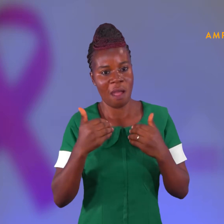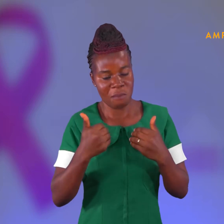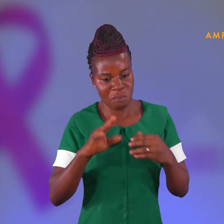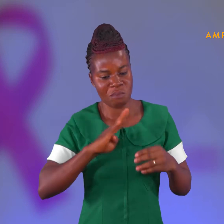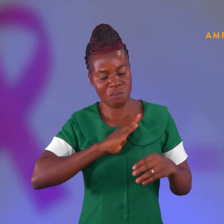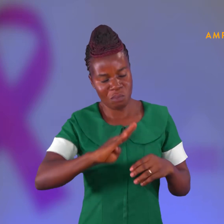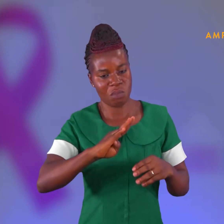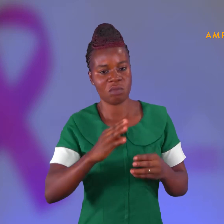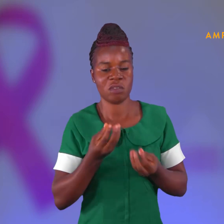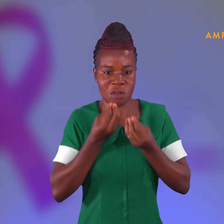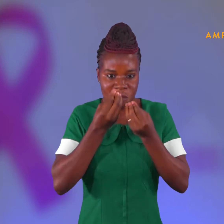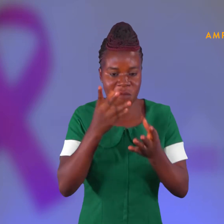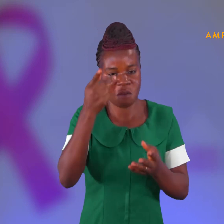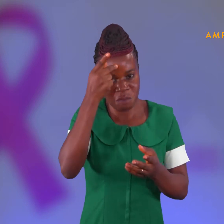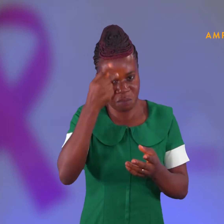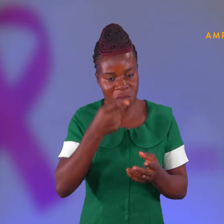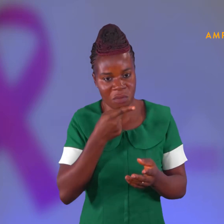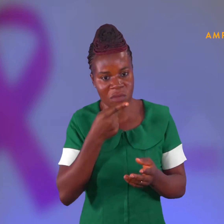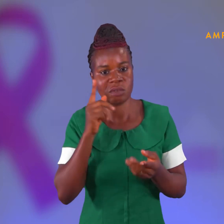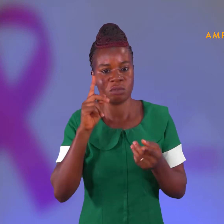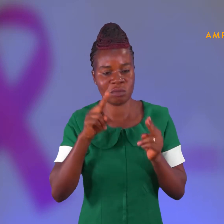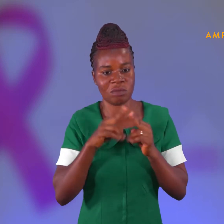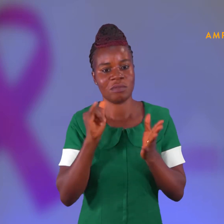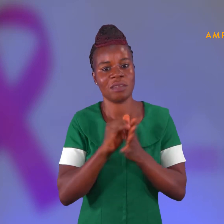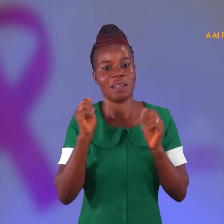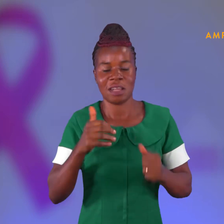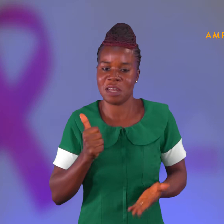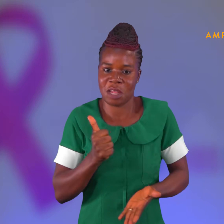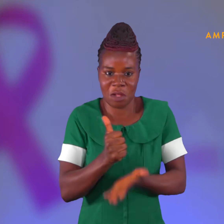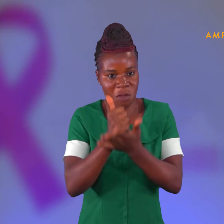You have to be bold and inform your parents so that they can help you.